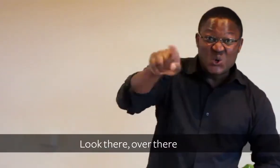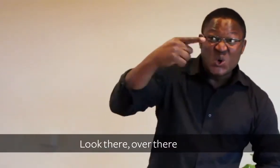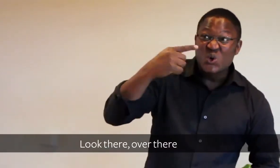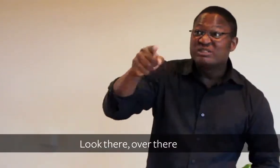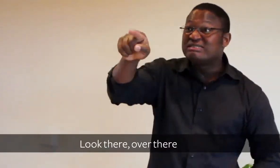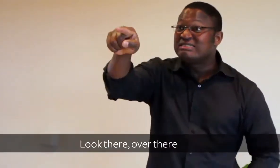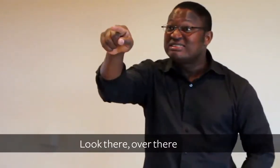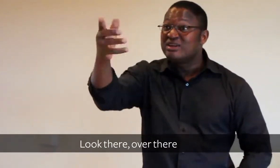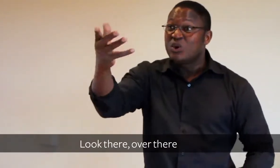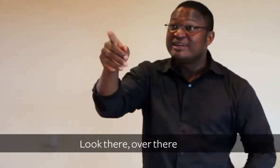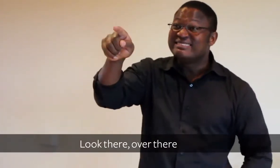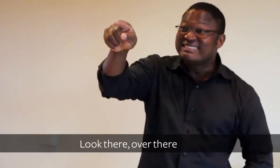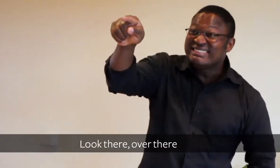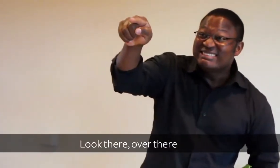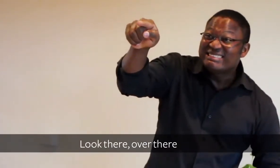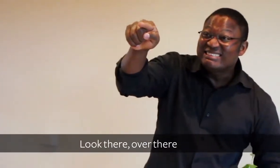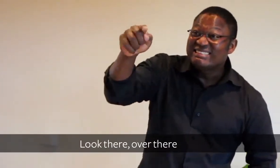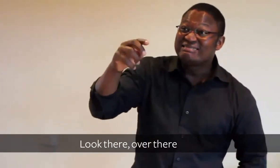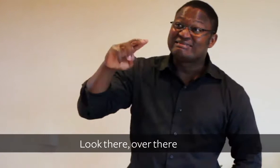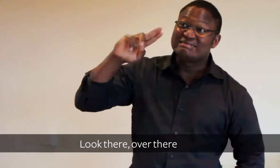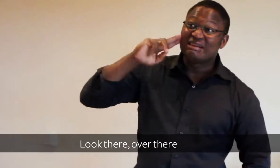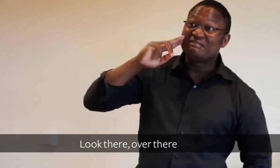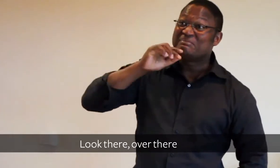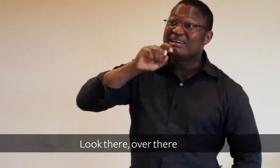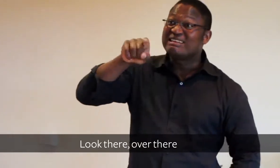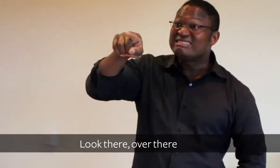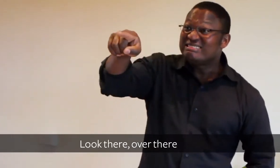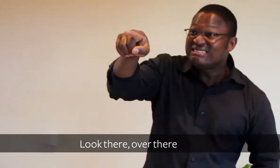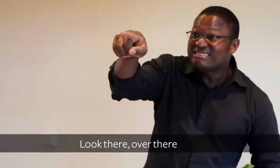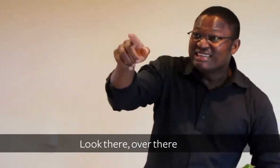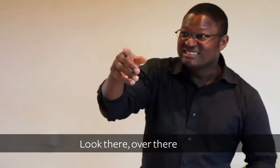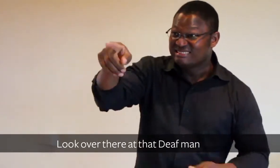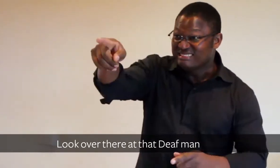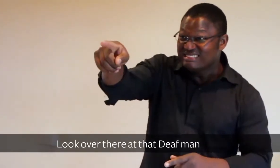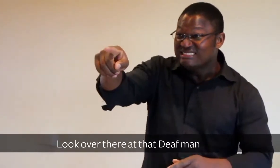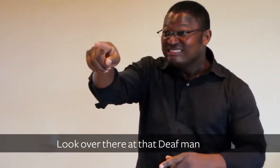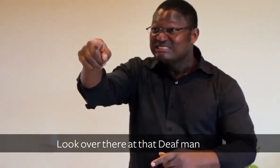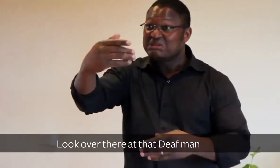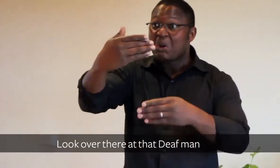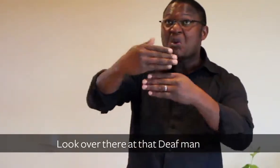Look there! Over there! Look over there at that Deaf man